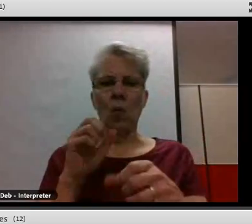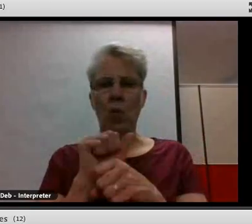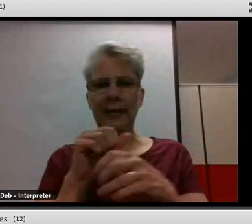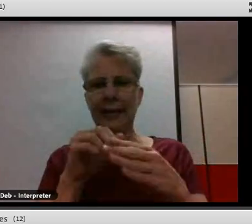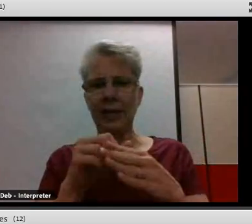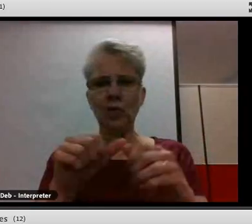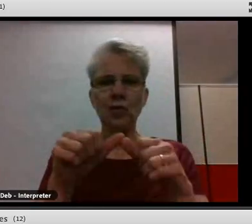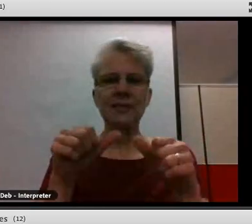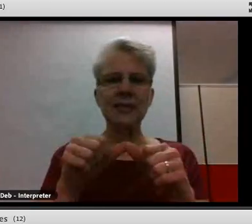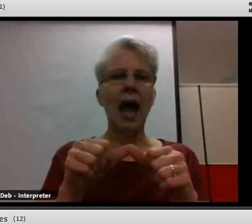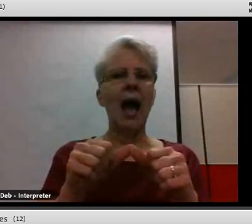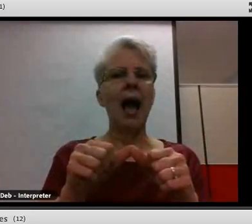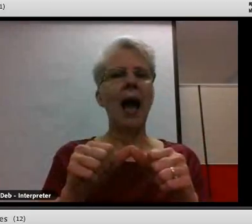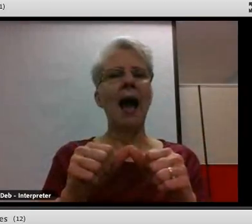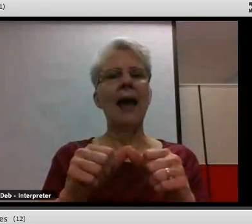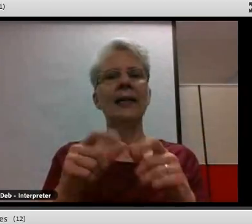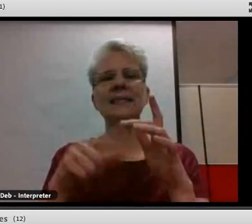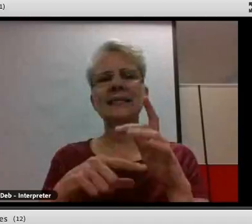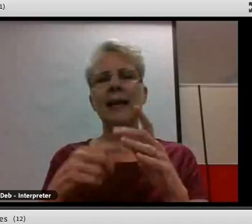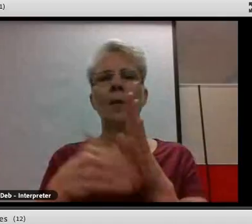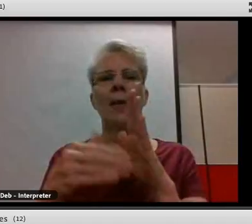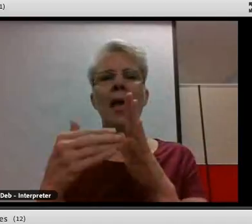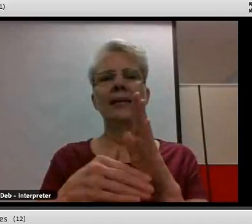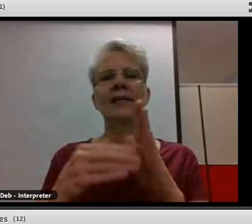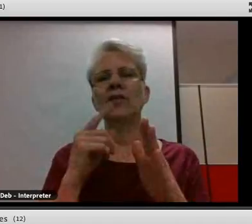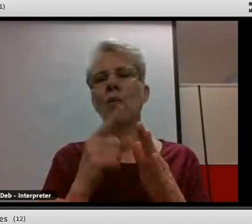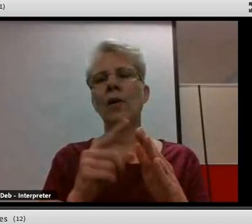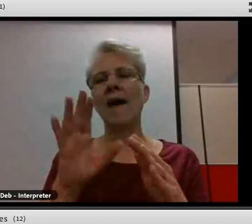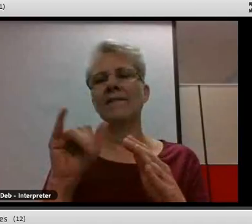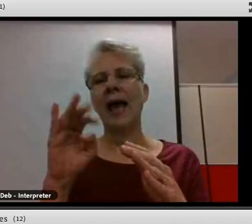It includes language in publisher and vendor contracts